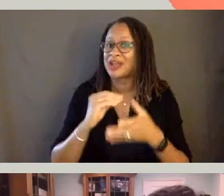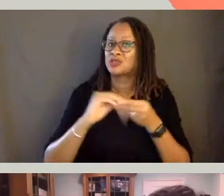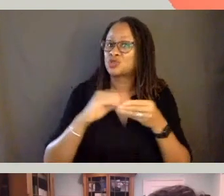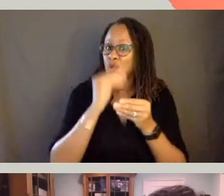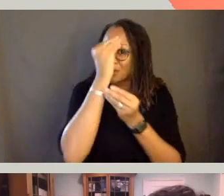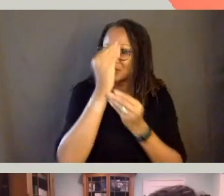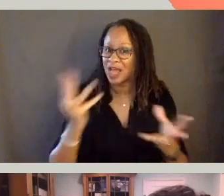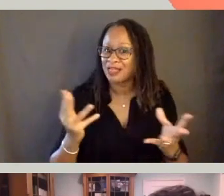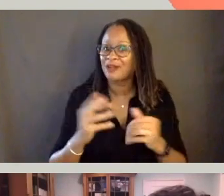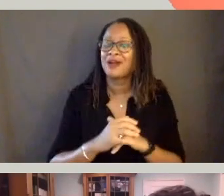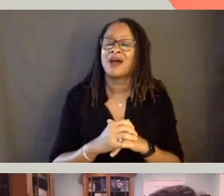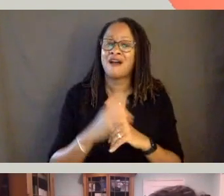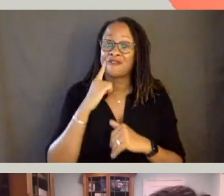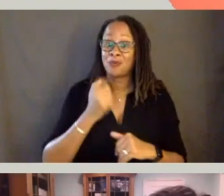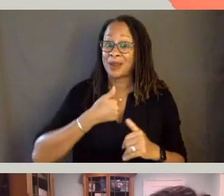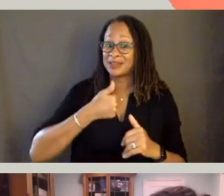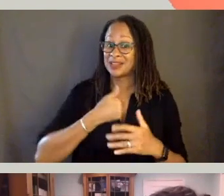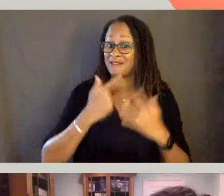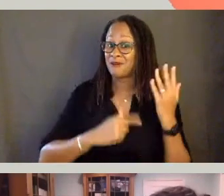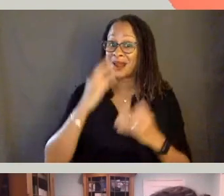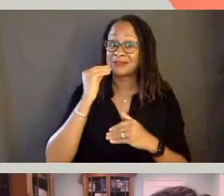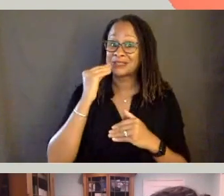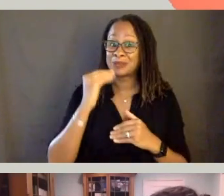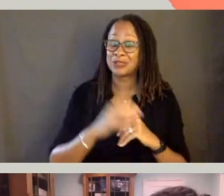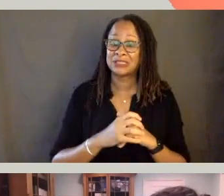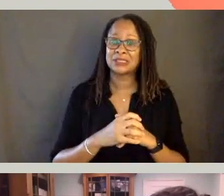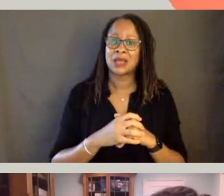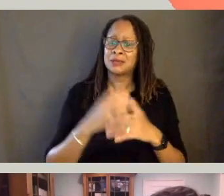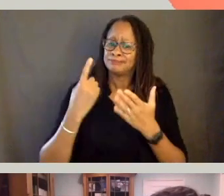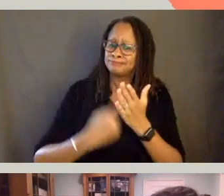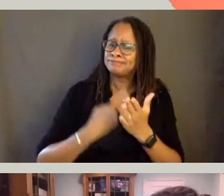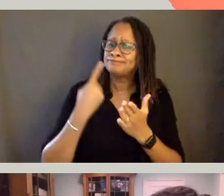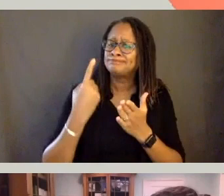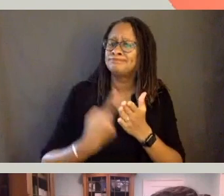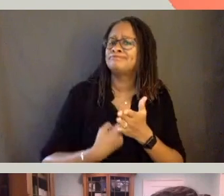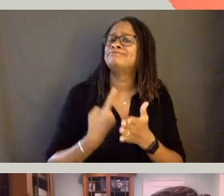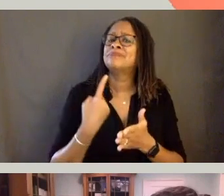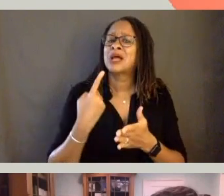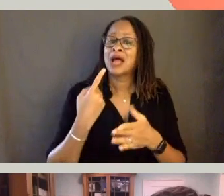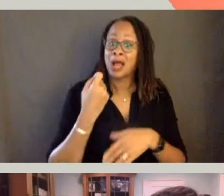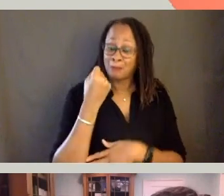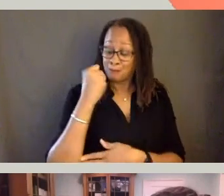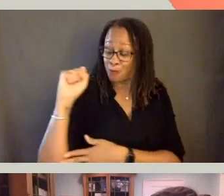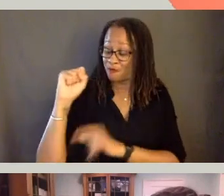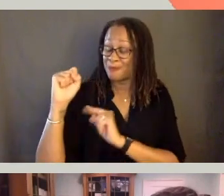for me also what I've experienced is that sometimes movement folks, especially as a person, like,